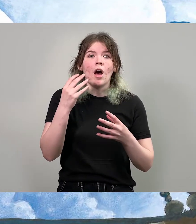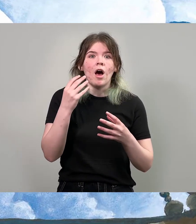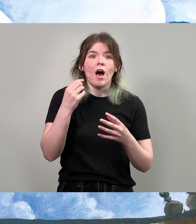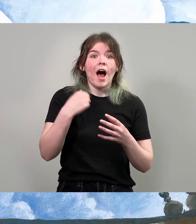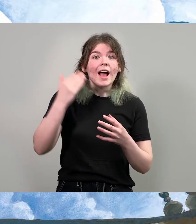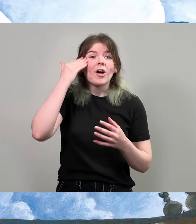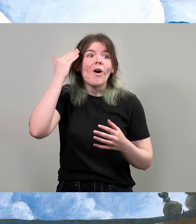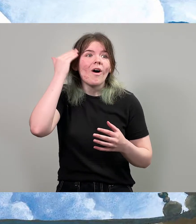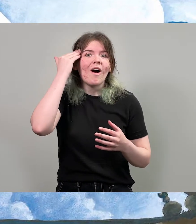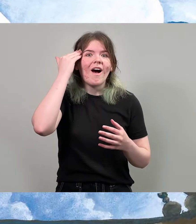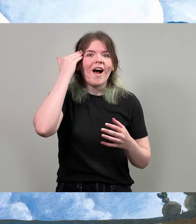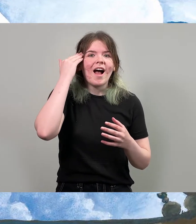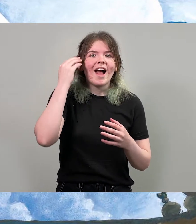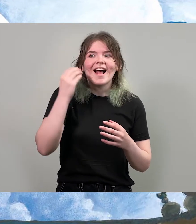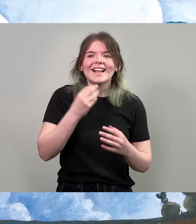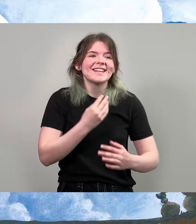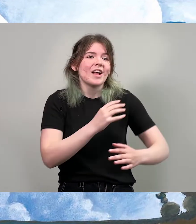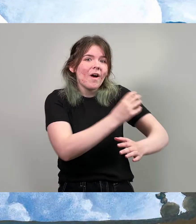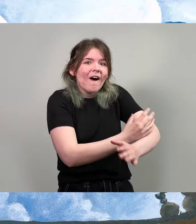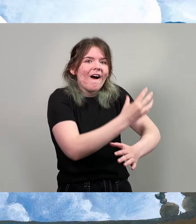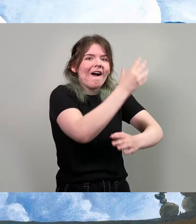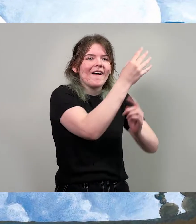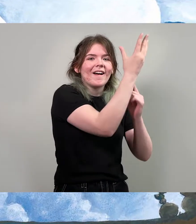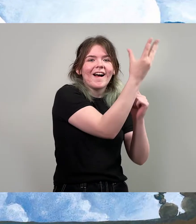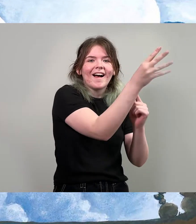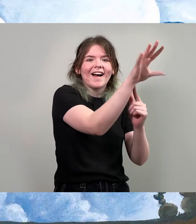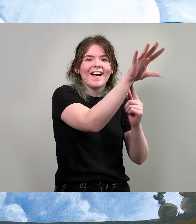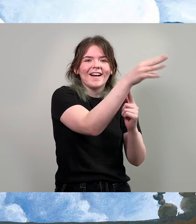"I know!" they both cried at once. It's a lighthouse